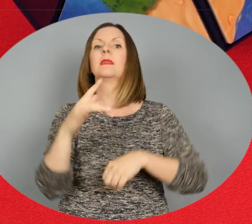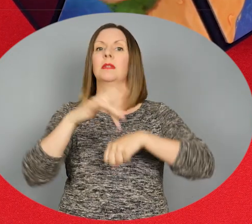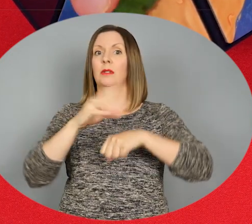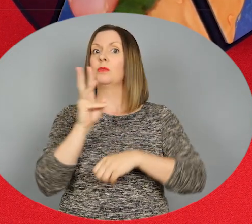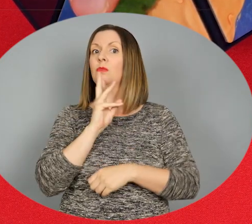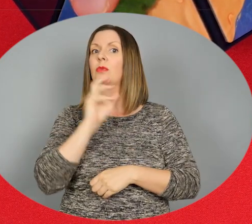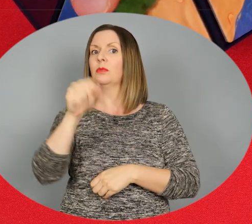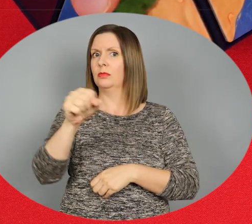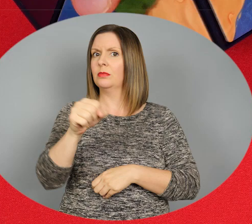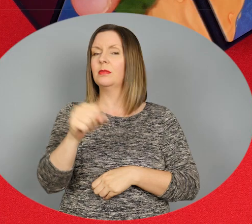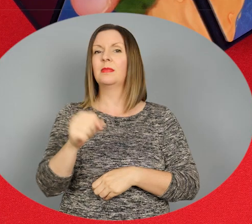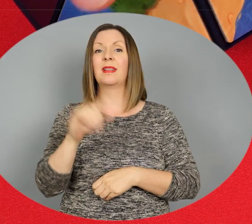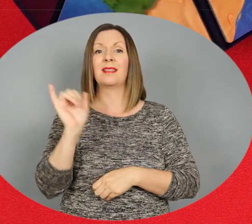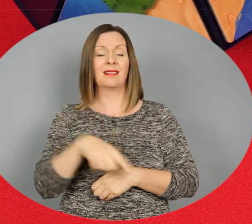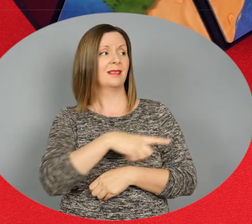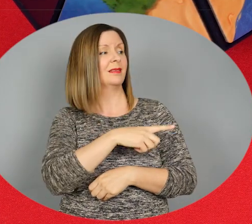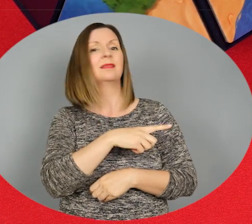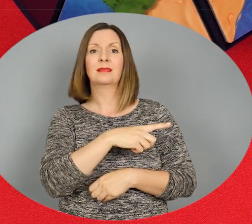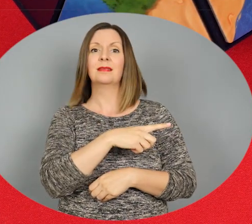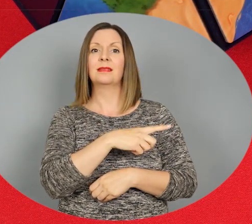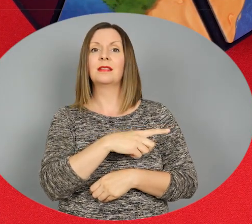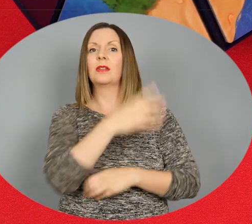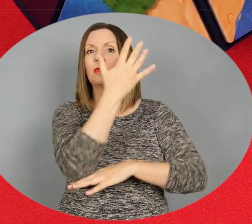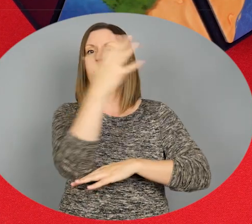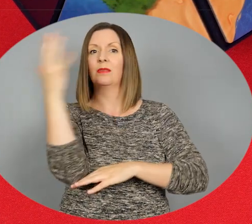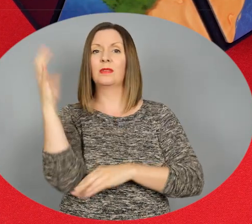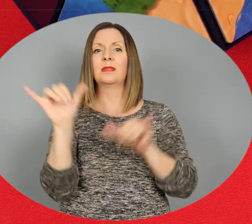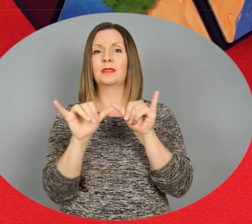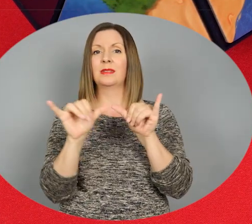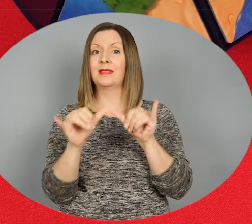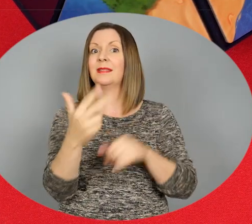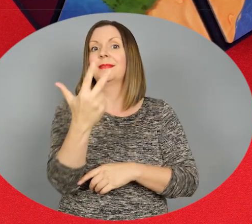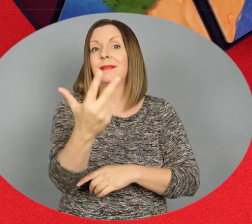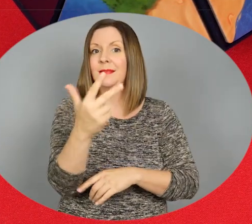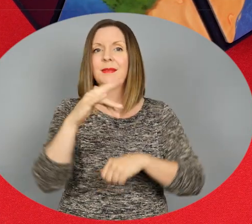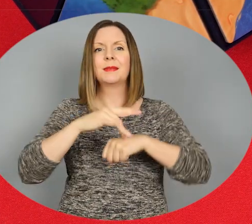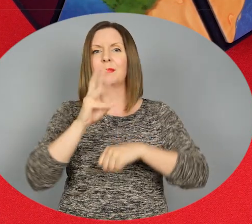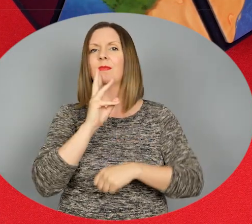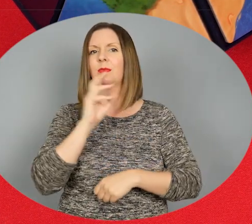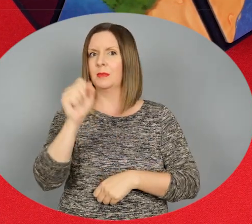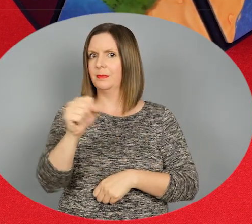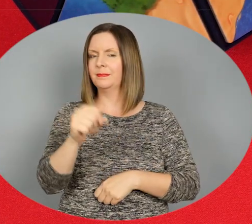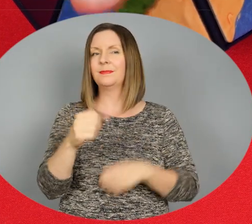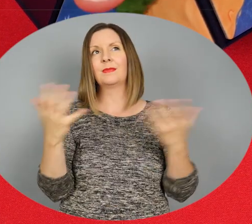also touches water and this one has 1,2,3 forests that touch water. So this one best